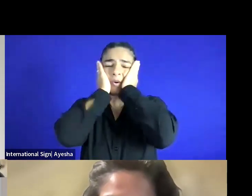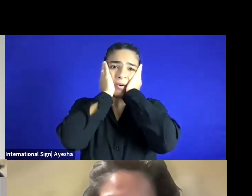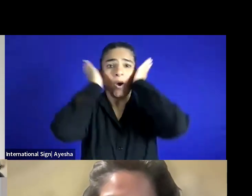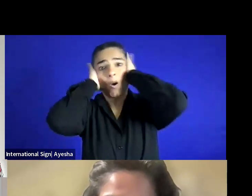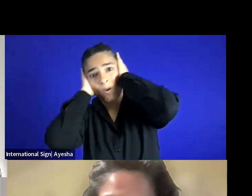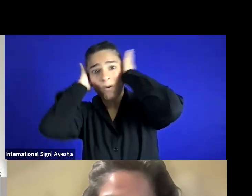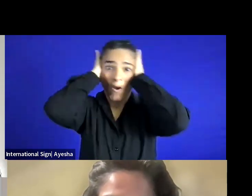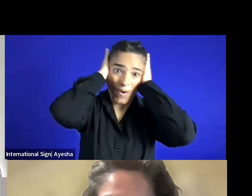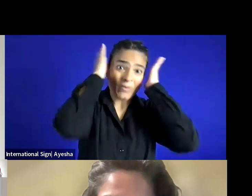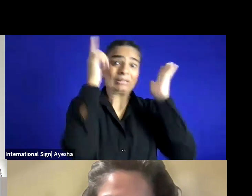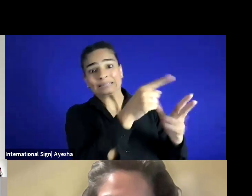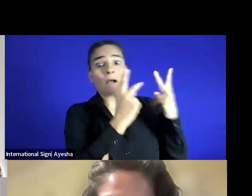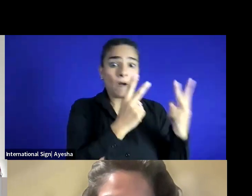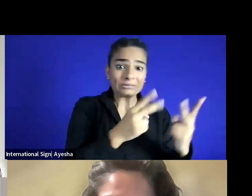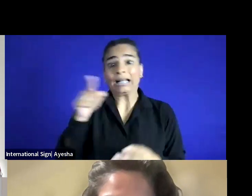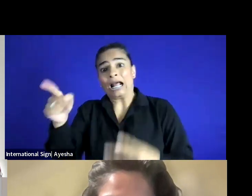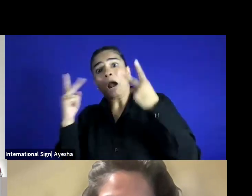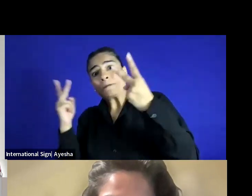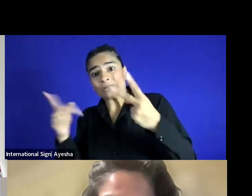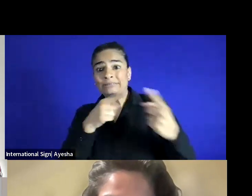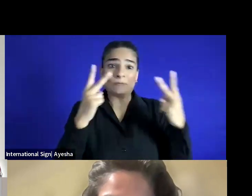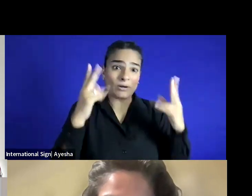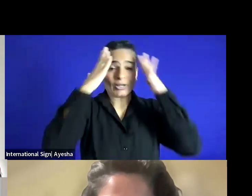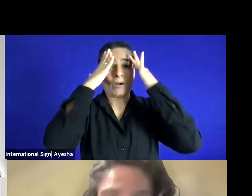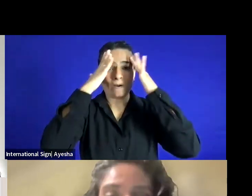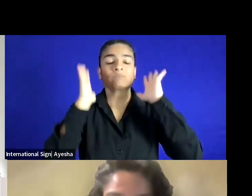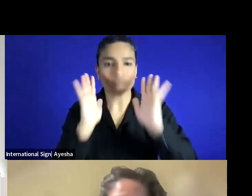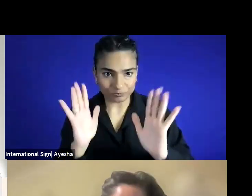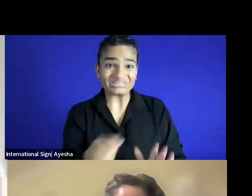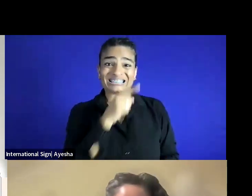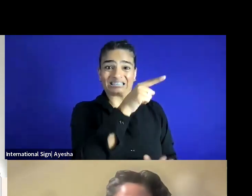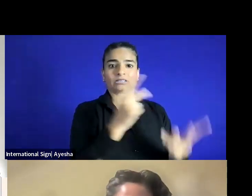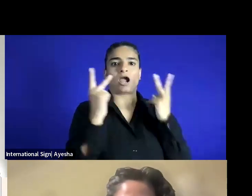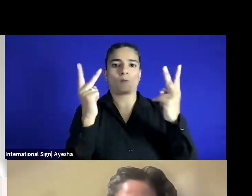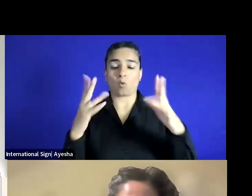So, currently the platform is in English because that is the language that I have selected.